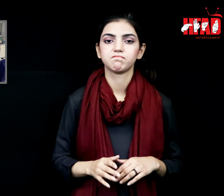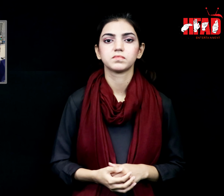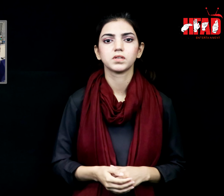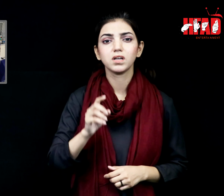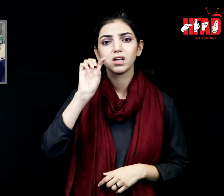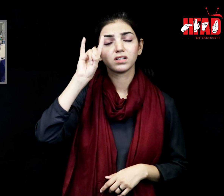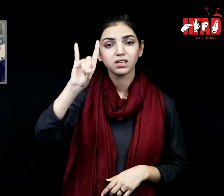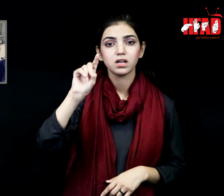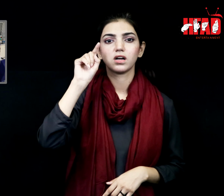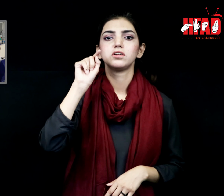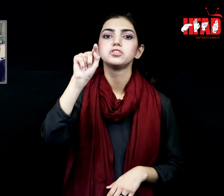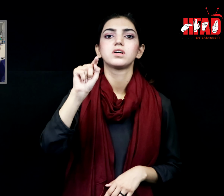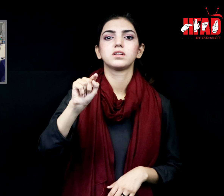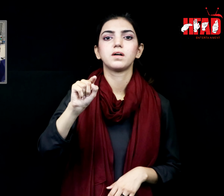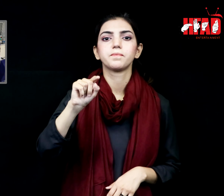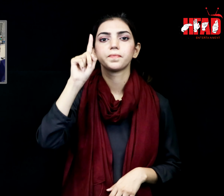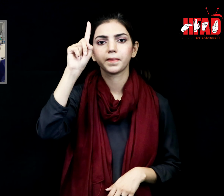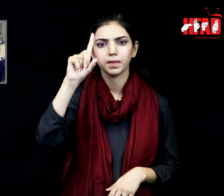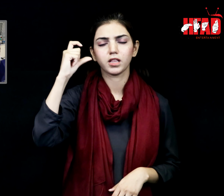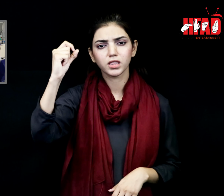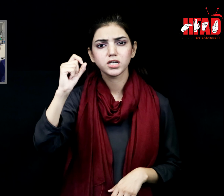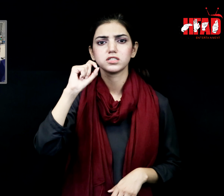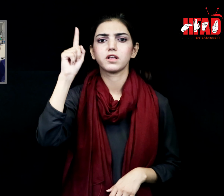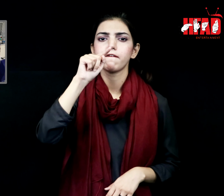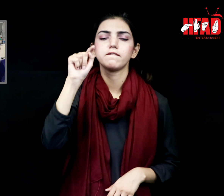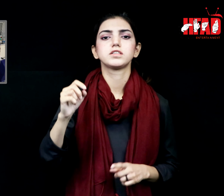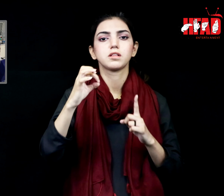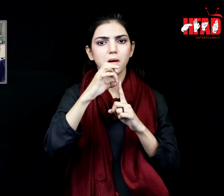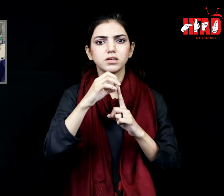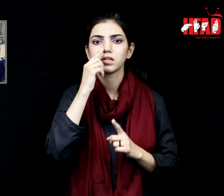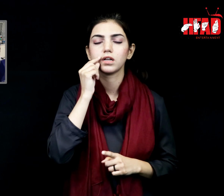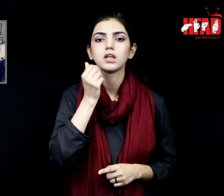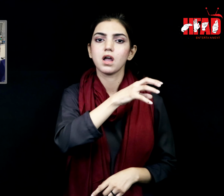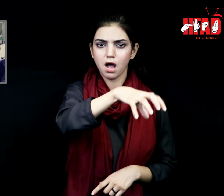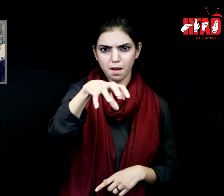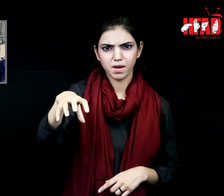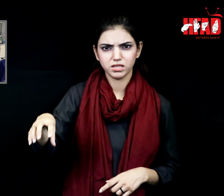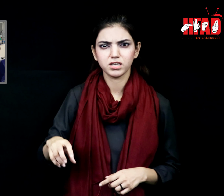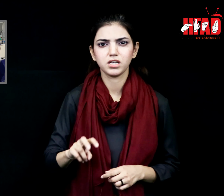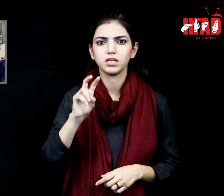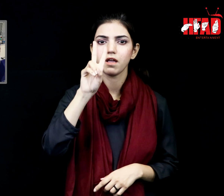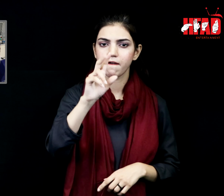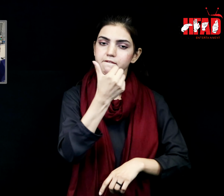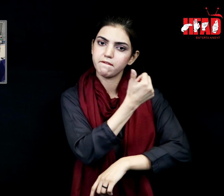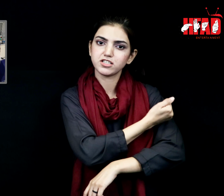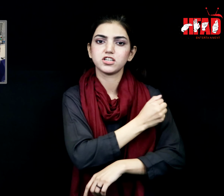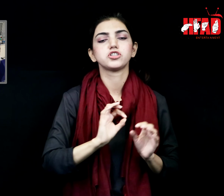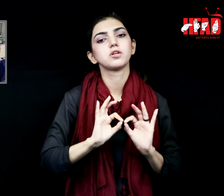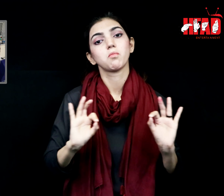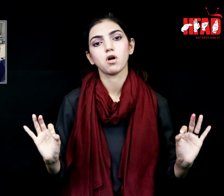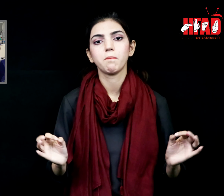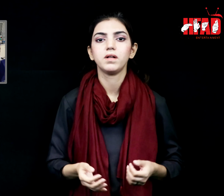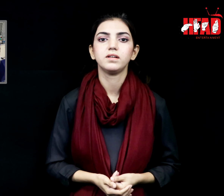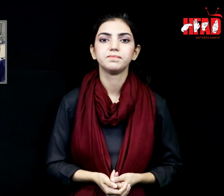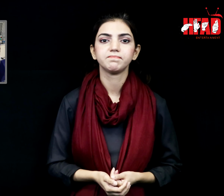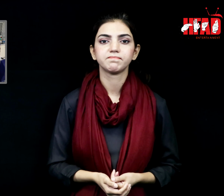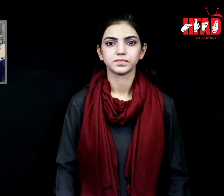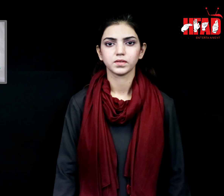The 11.10 % Pakistani population has been vaccinated.